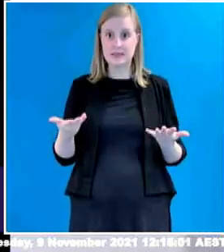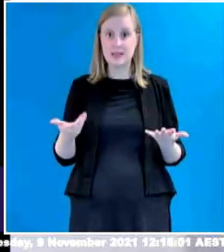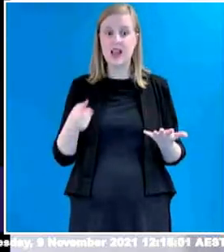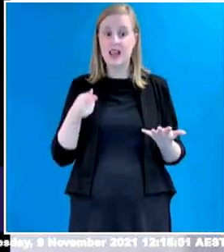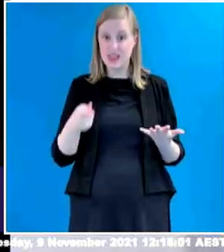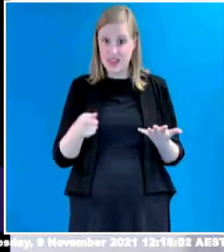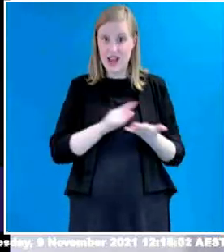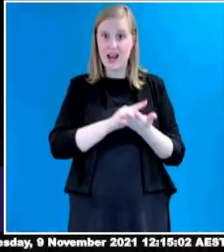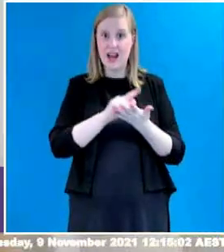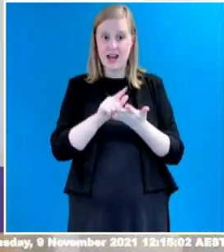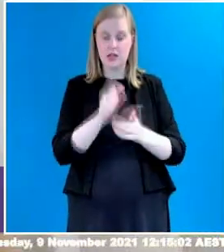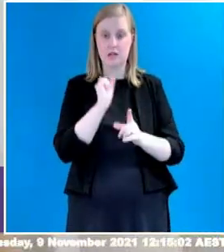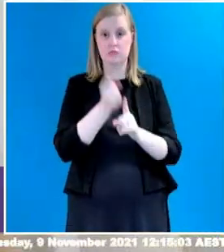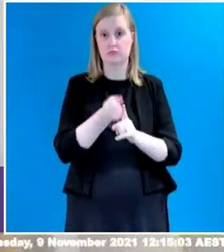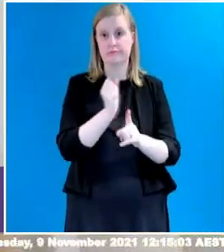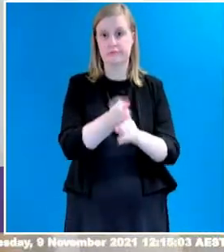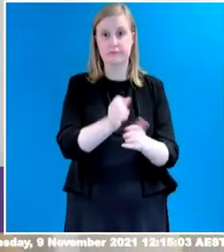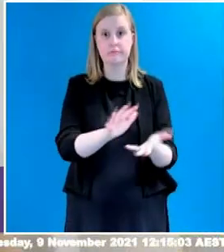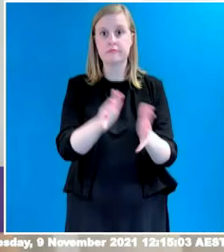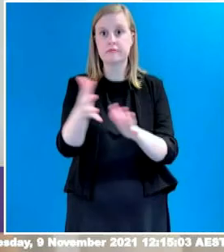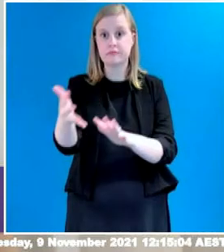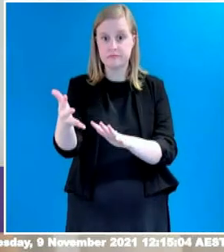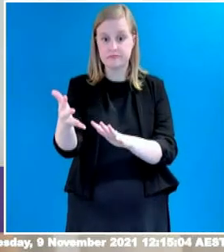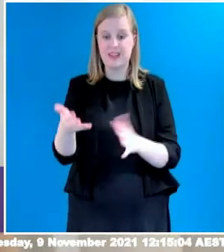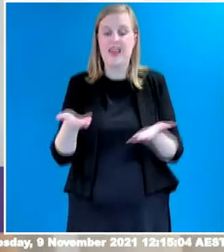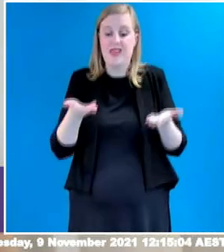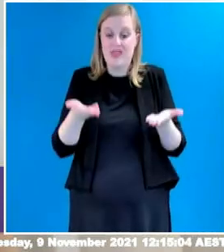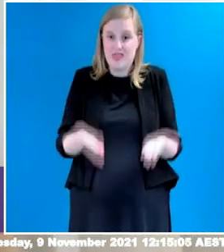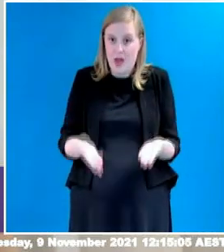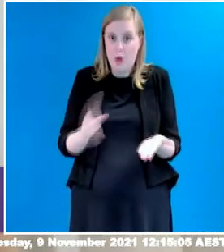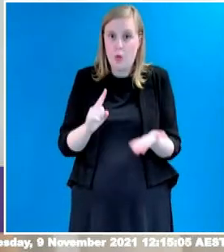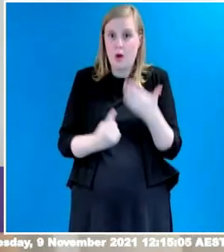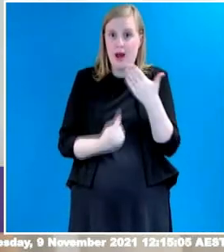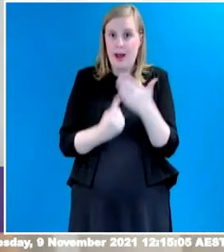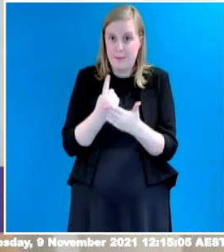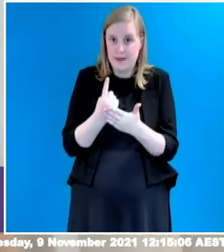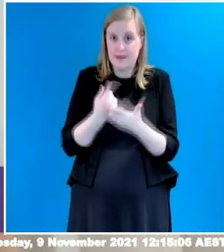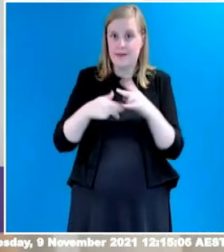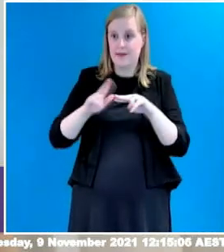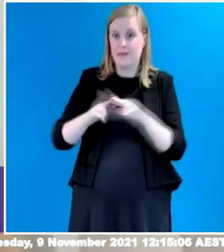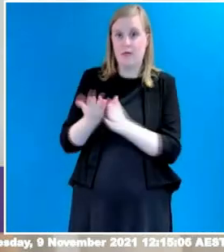That is what we see when disabled people are not in the room; we get forgotten about.